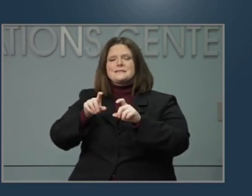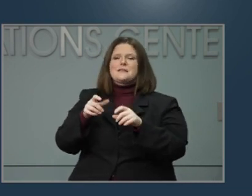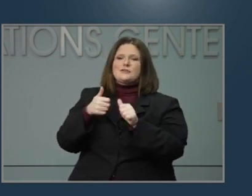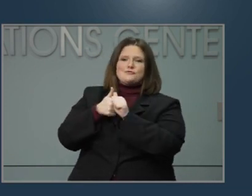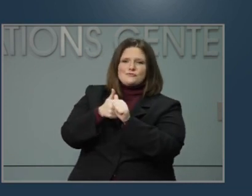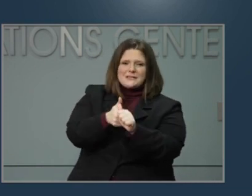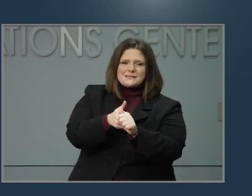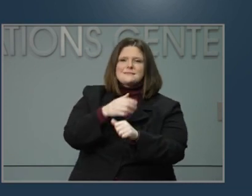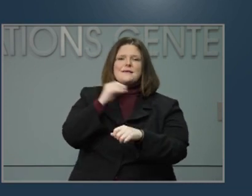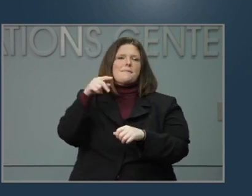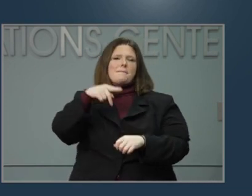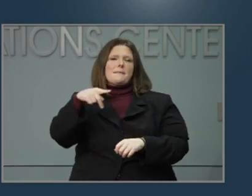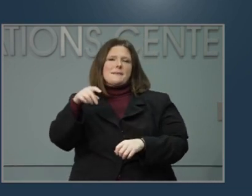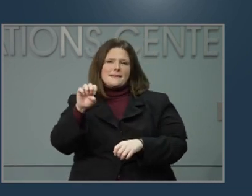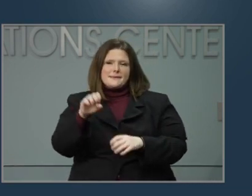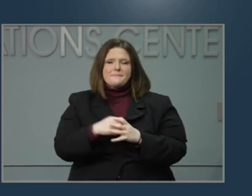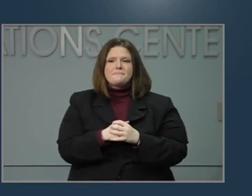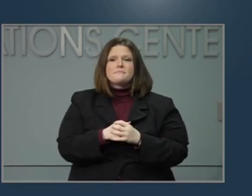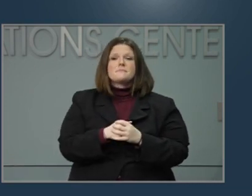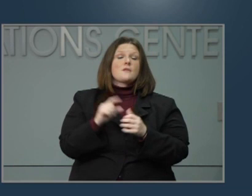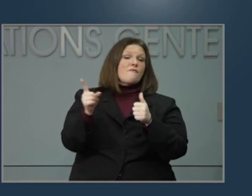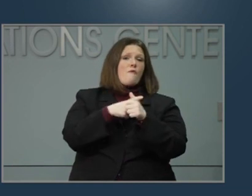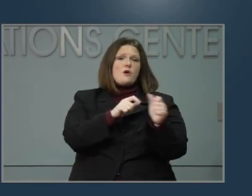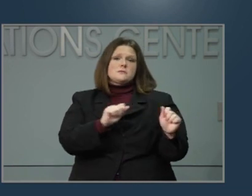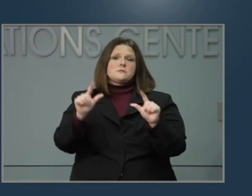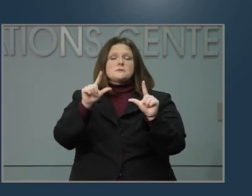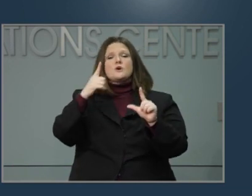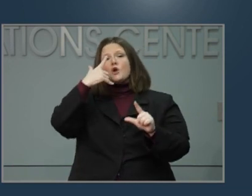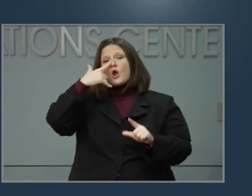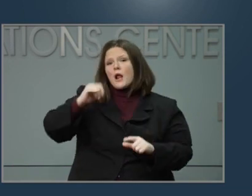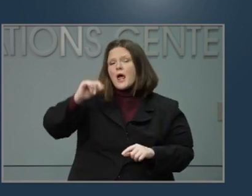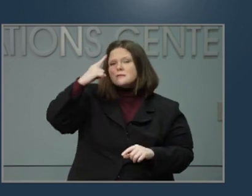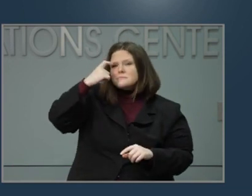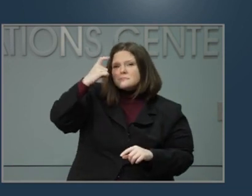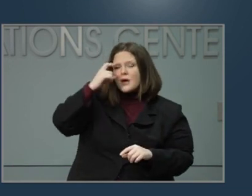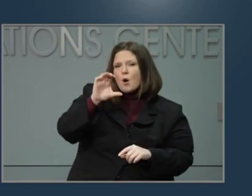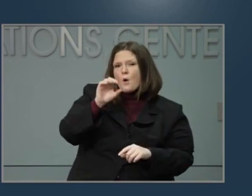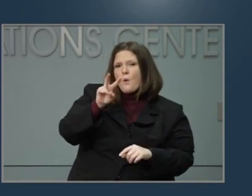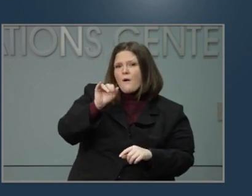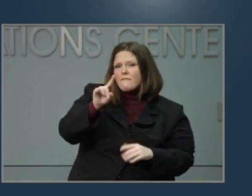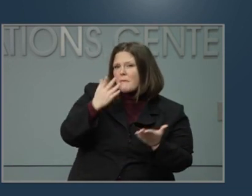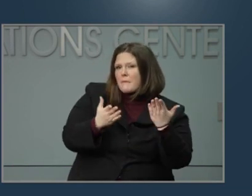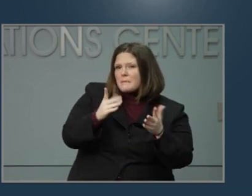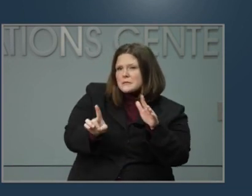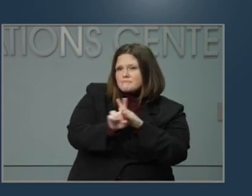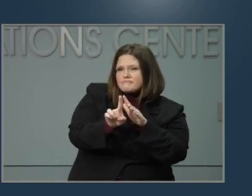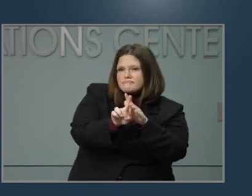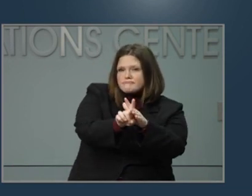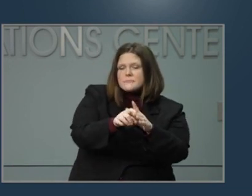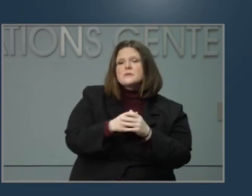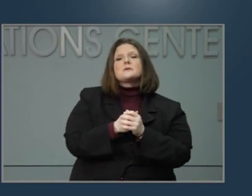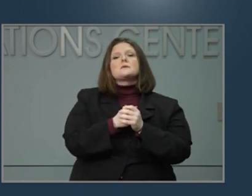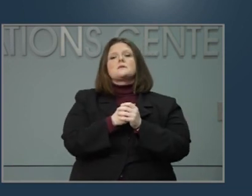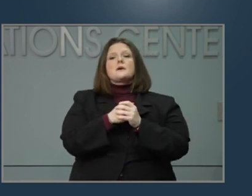IN OUR FIRST GRAPH, WE LOOK AT PEOPLE WHO HAVE COME INTO THE MODE -- THE EMERGENCY DEPARTMENT WITH COVID LIKE SYMPTOMS. THIS IS OUR EARLIEST DETECTION